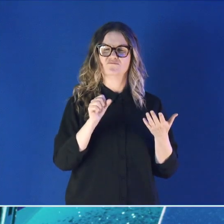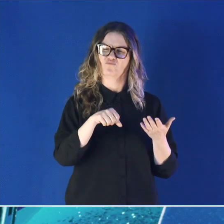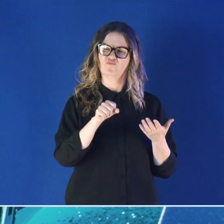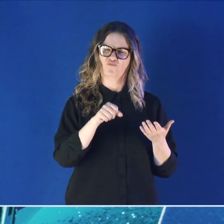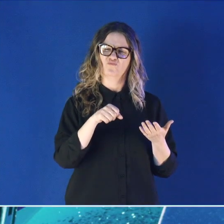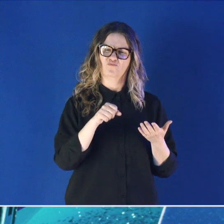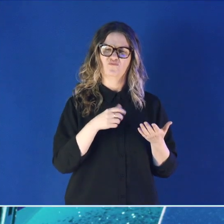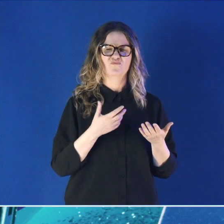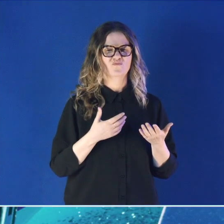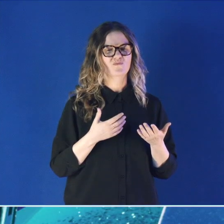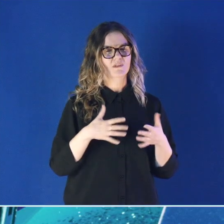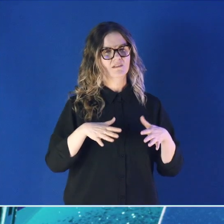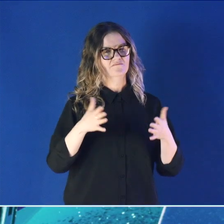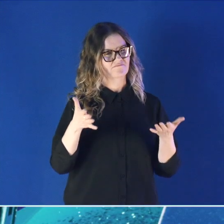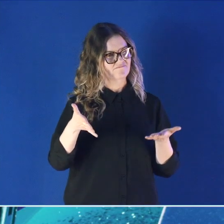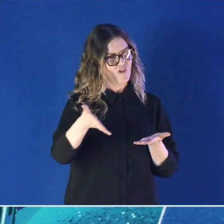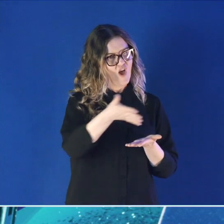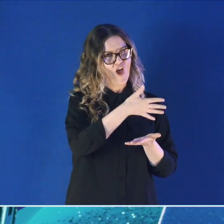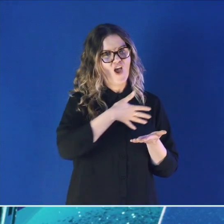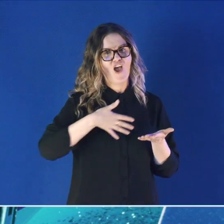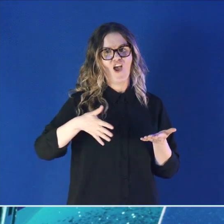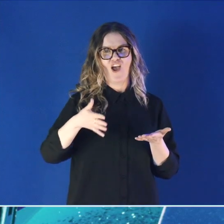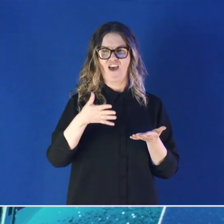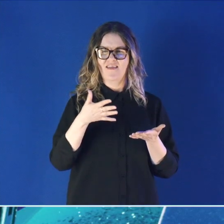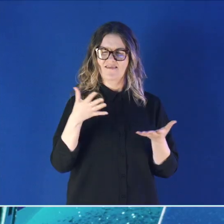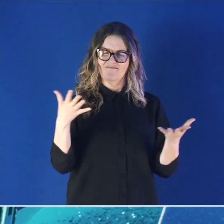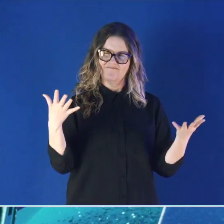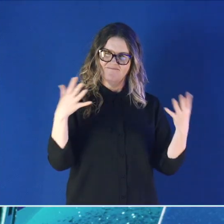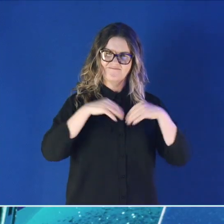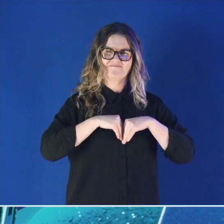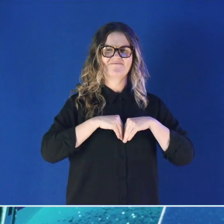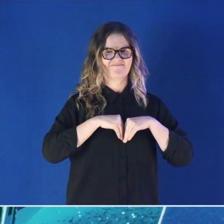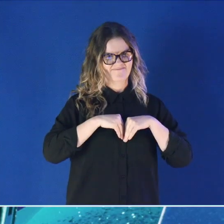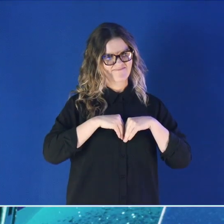And I'm just so grateful to all of our partners along the way,